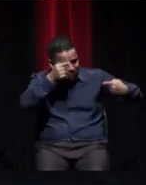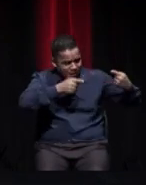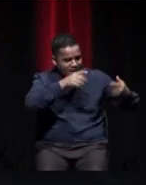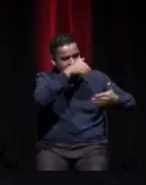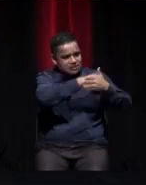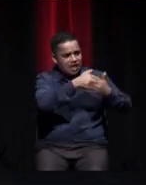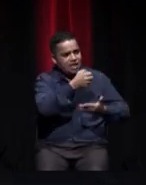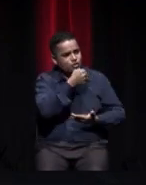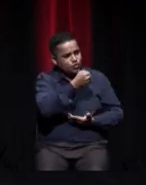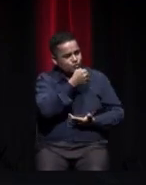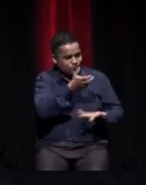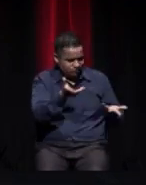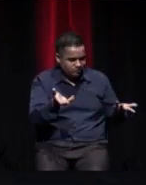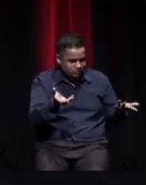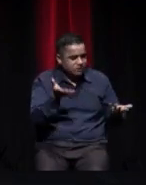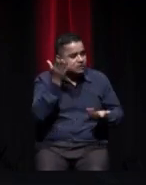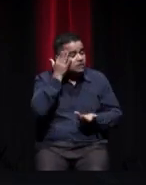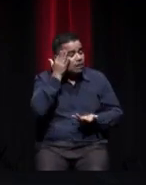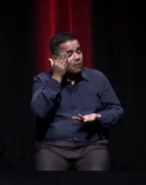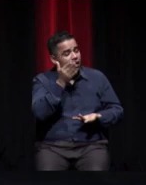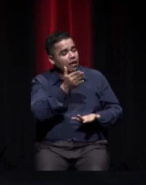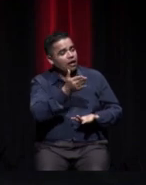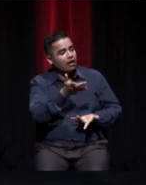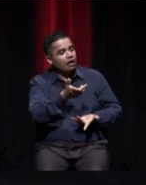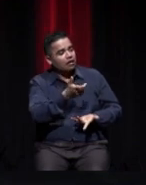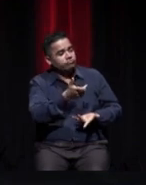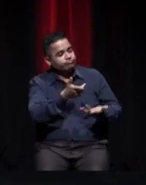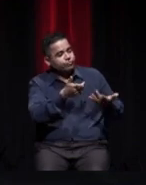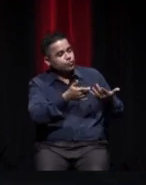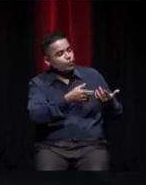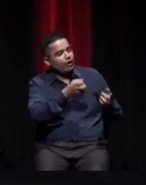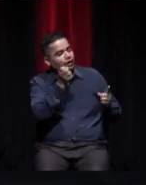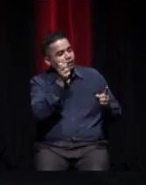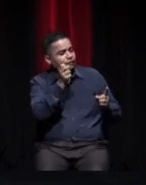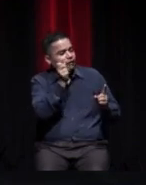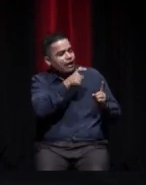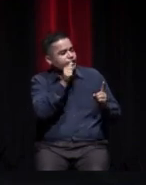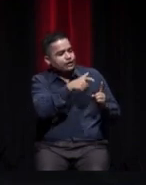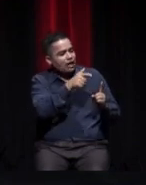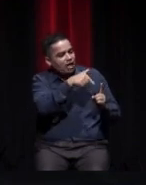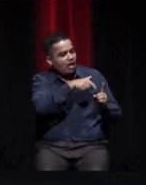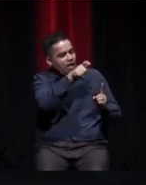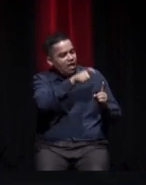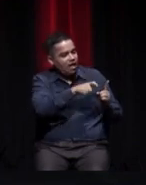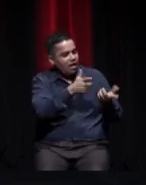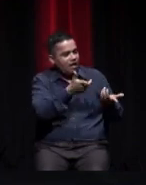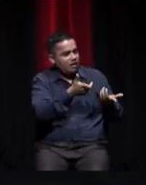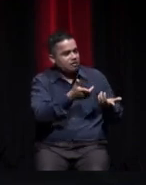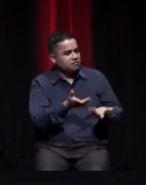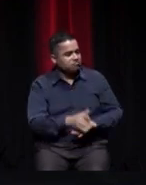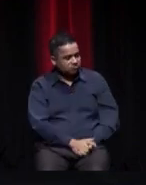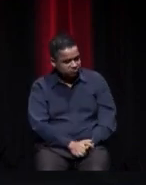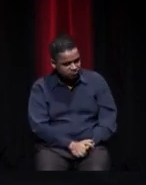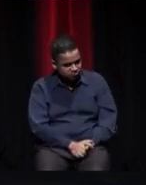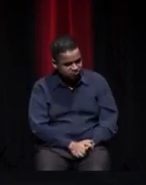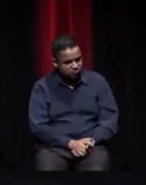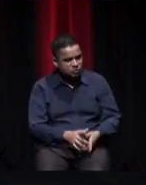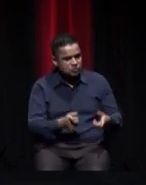Knowing to criticize the stage of capital, where it no longer needs to manufacture physical things